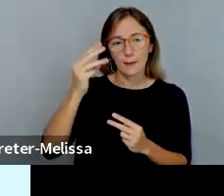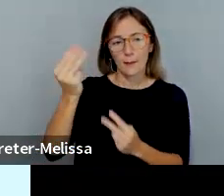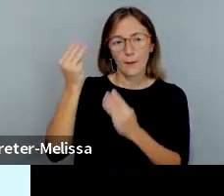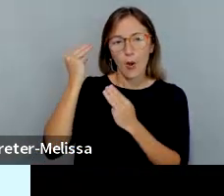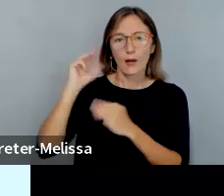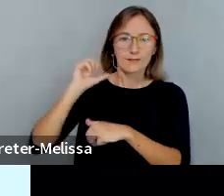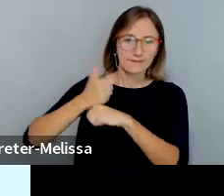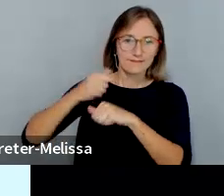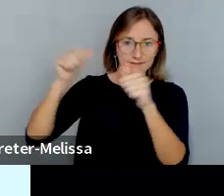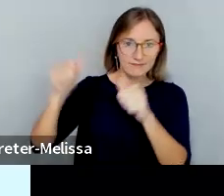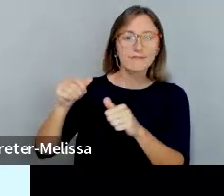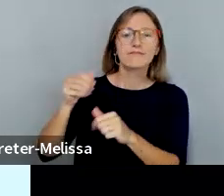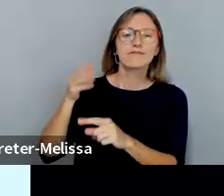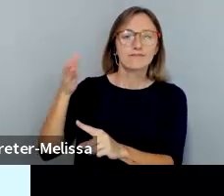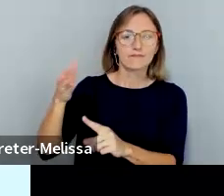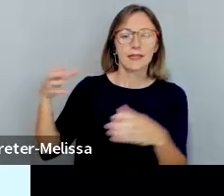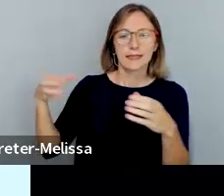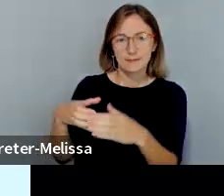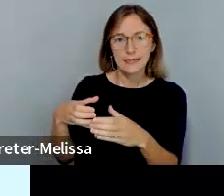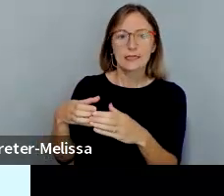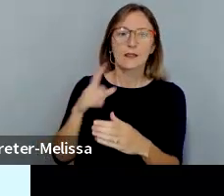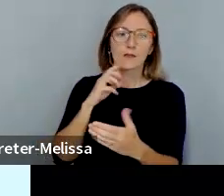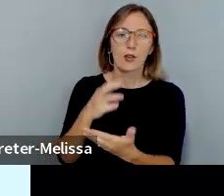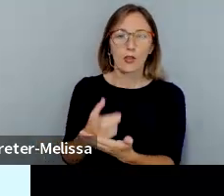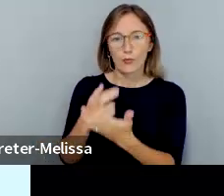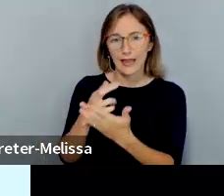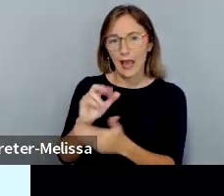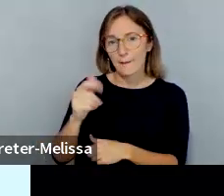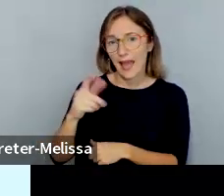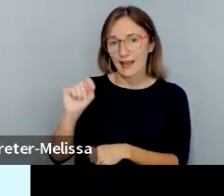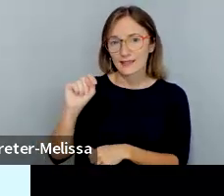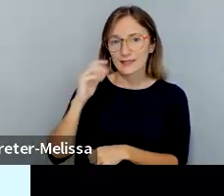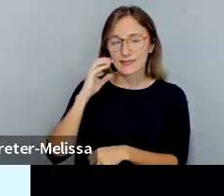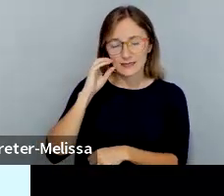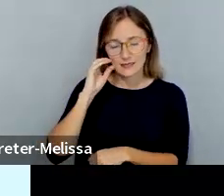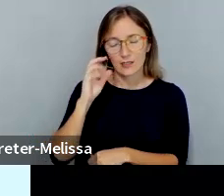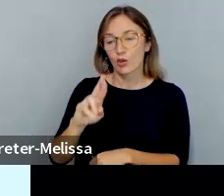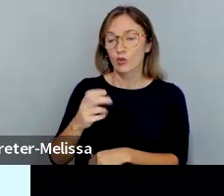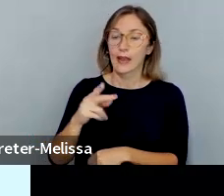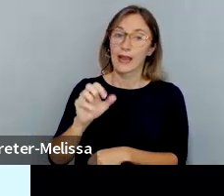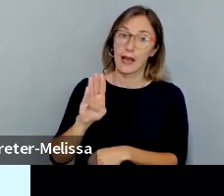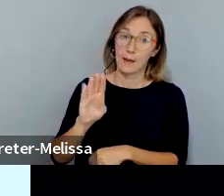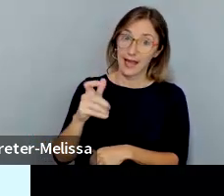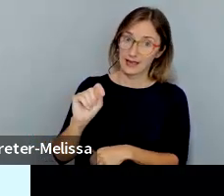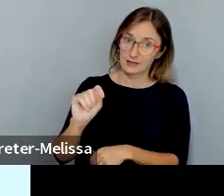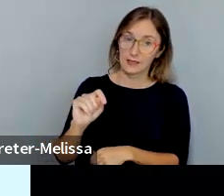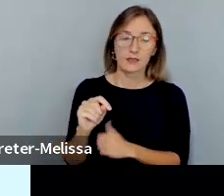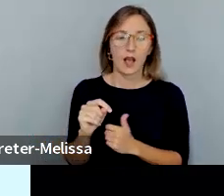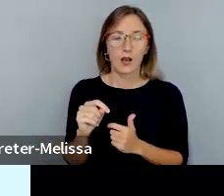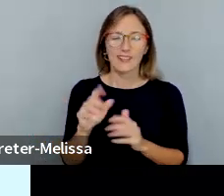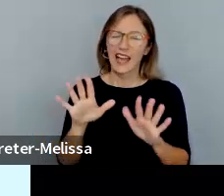's Association, and others rally at Lincoln Memorial for the rehab act